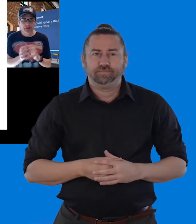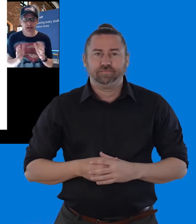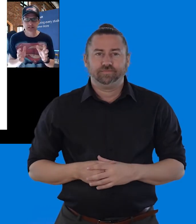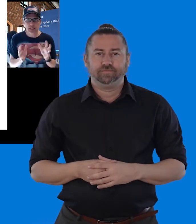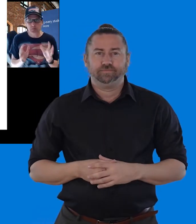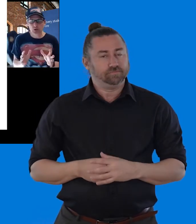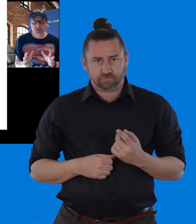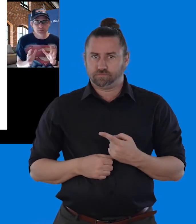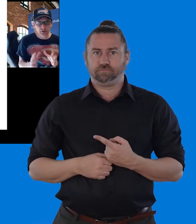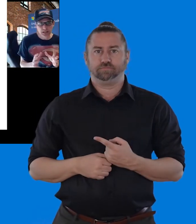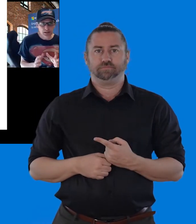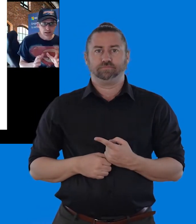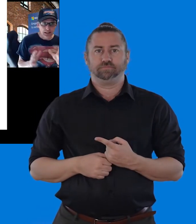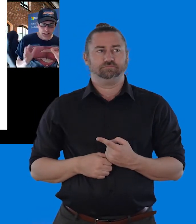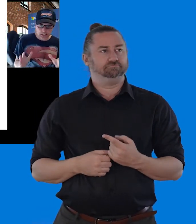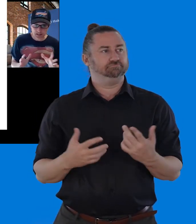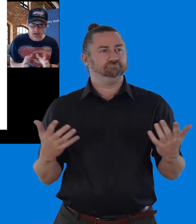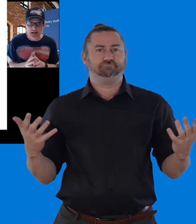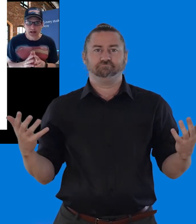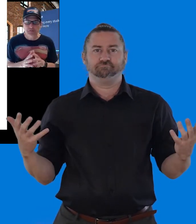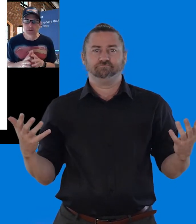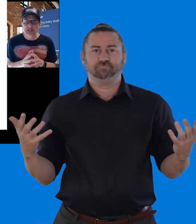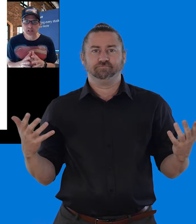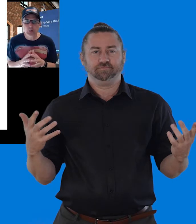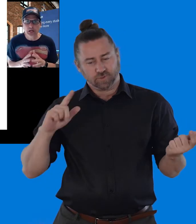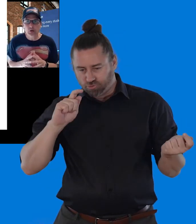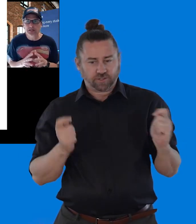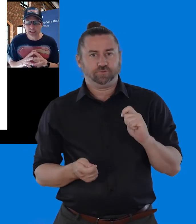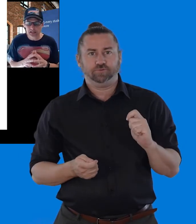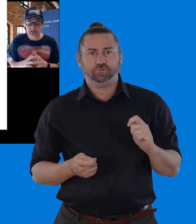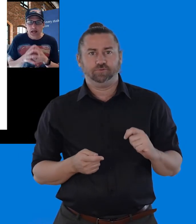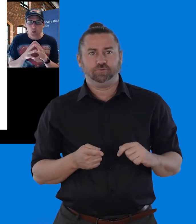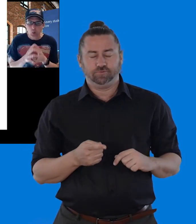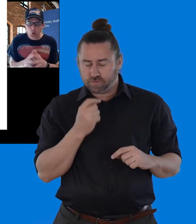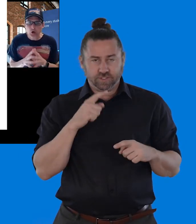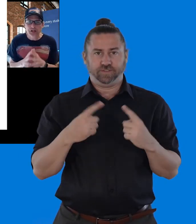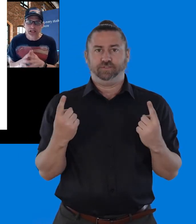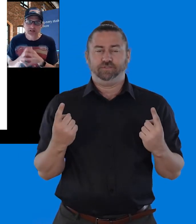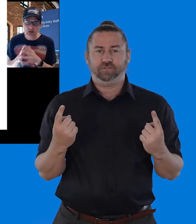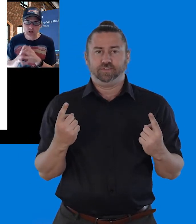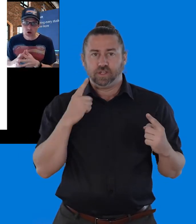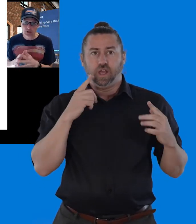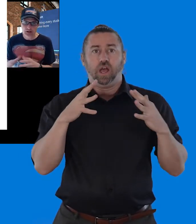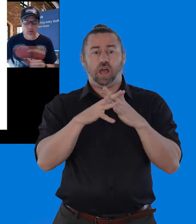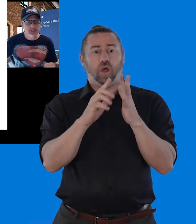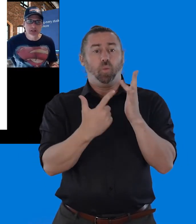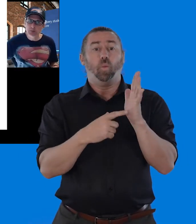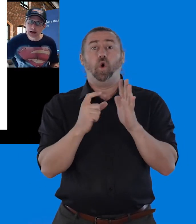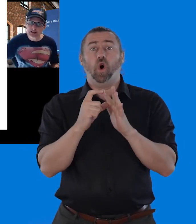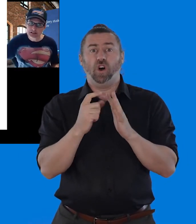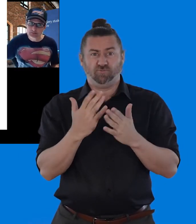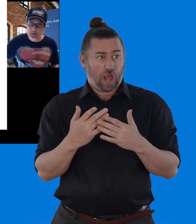And there's Immersive eader kicked in. Now, the first thing that we notice is Word is gone. Now we're still in the browser.